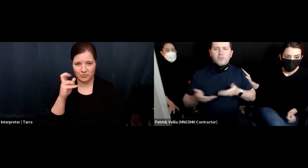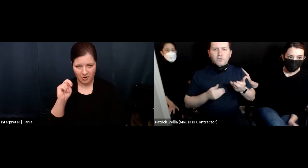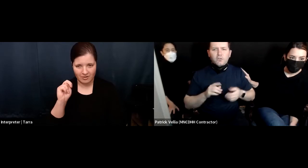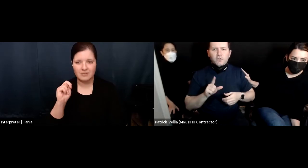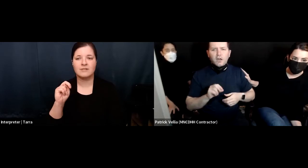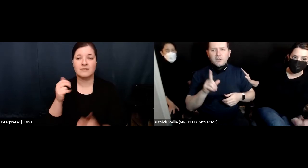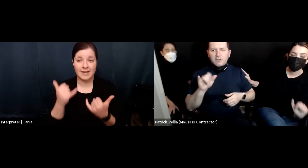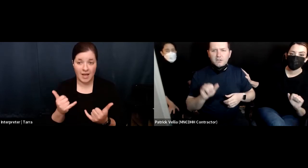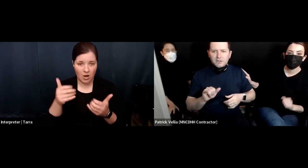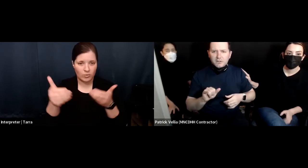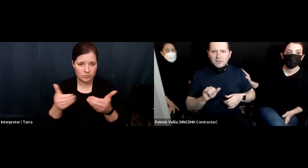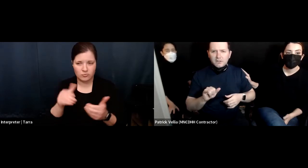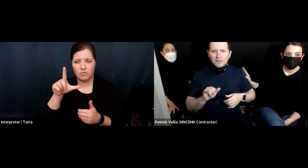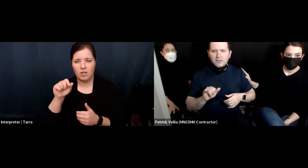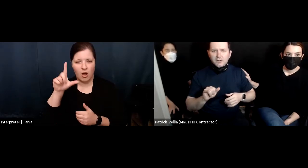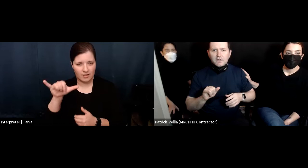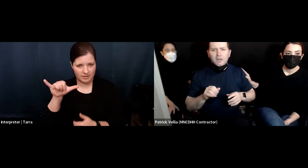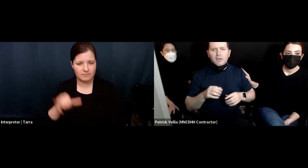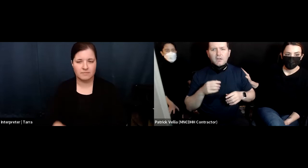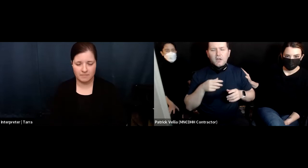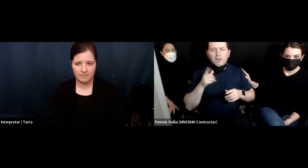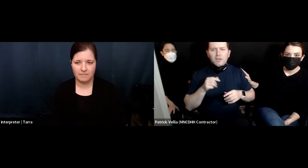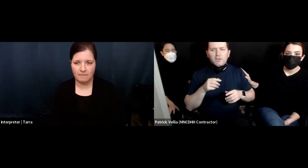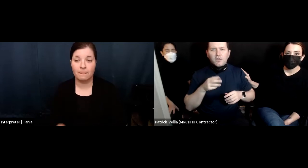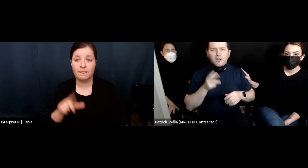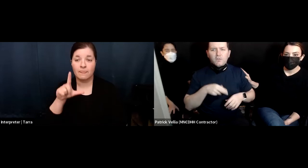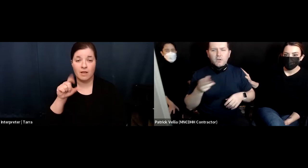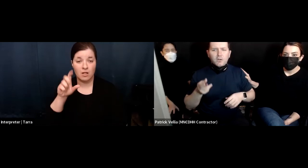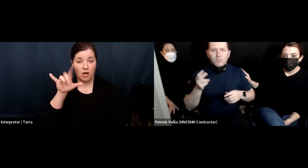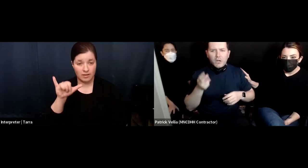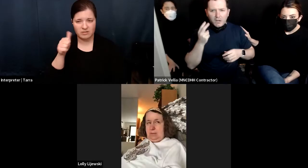Patrick: Okay, thank you, Jon.